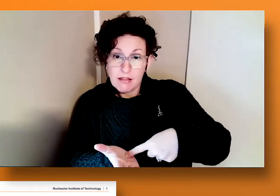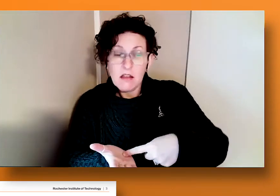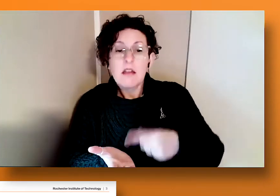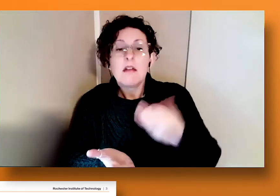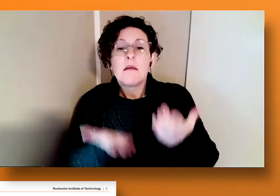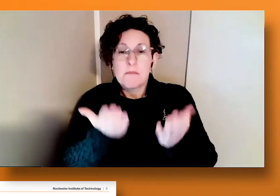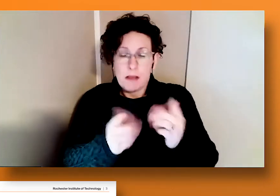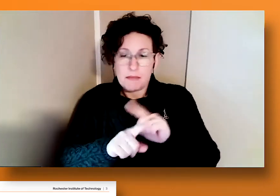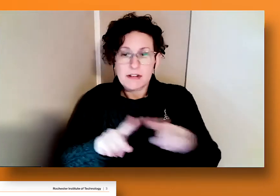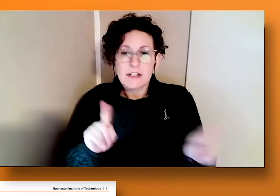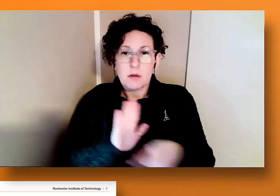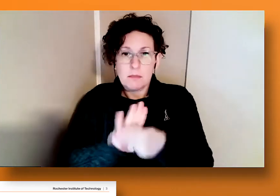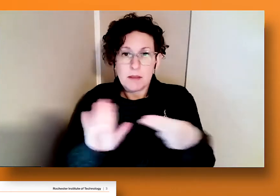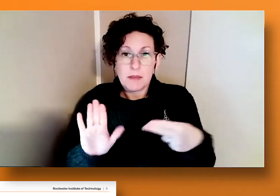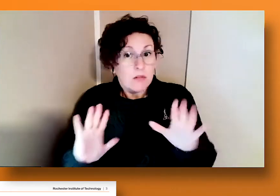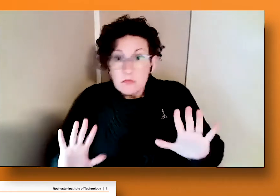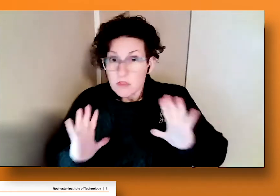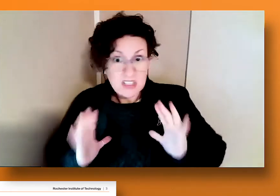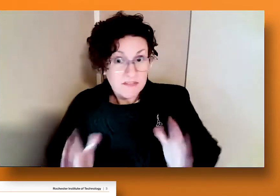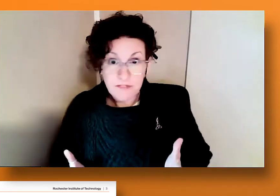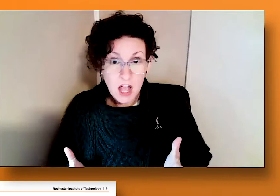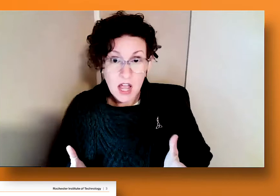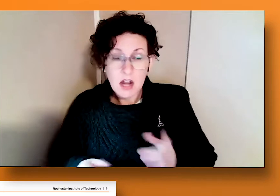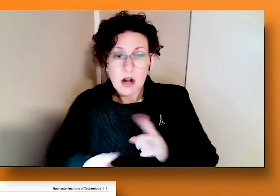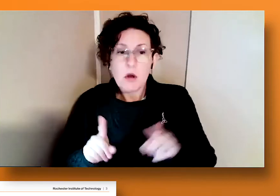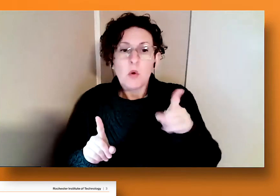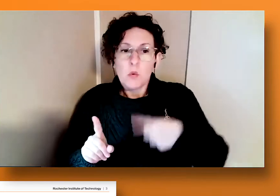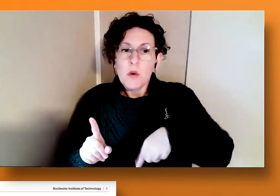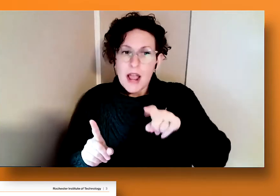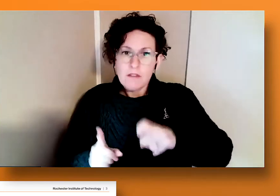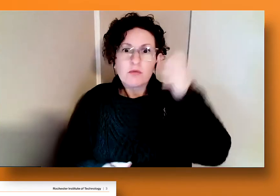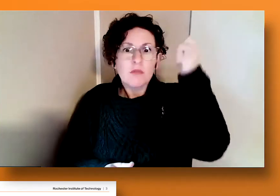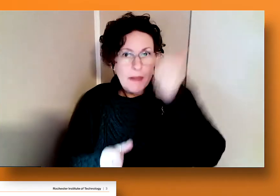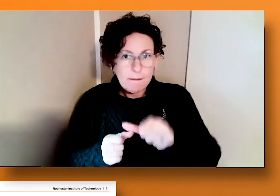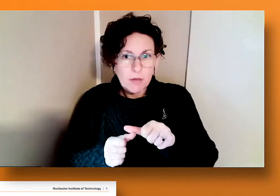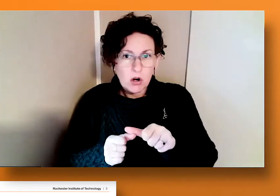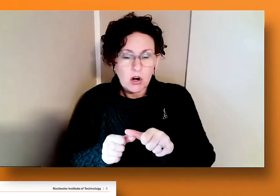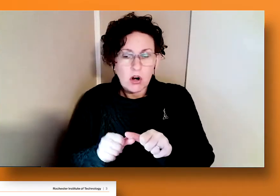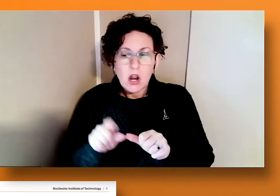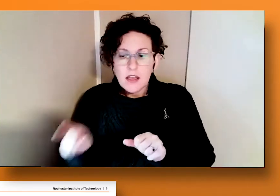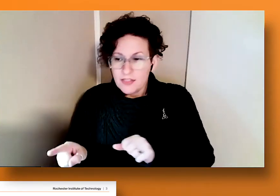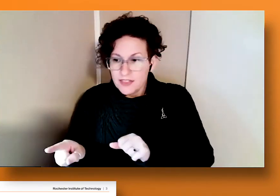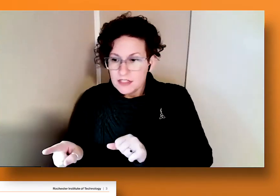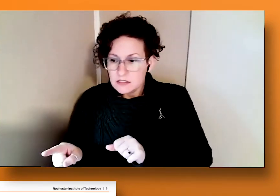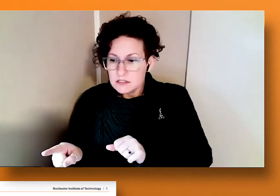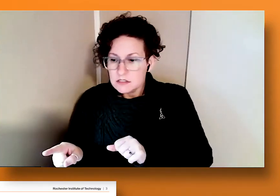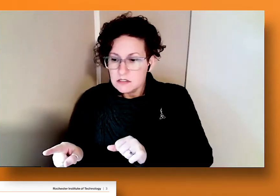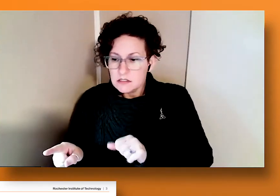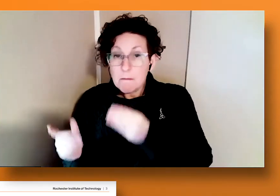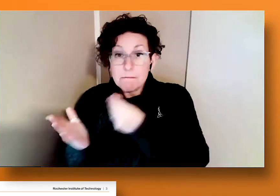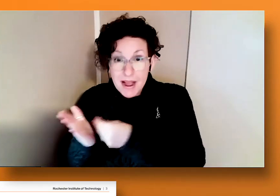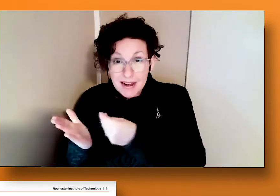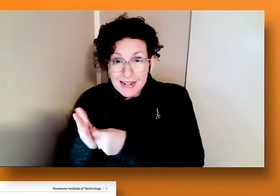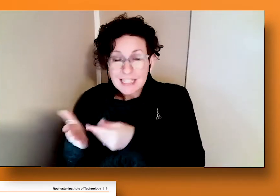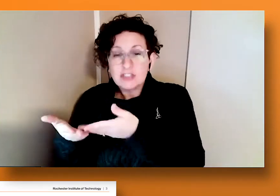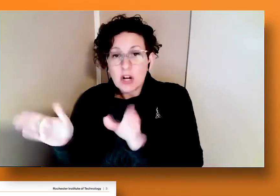they might be different from what we had originally thought. And that's OK, but we just have to keep in mind when we're looking at the grant statement.